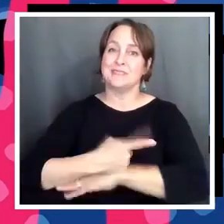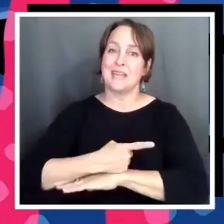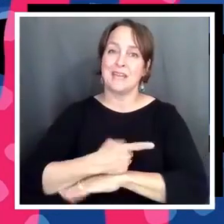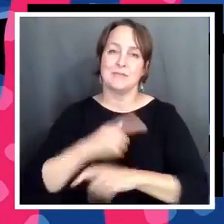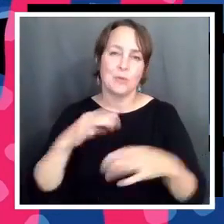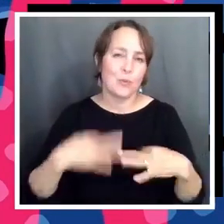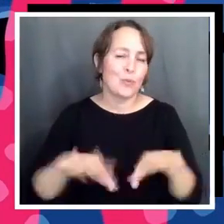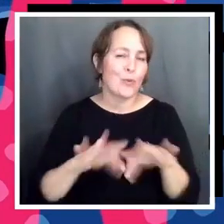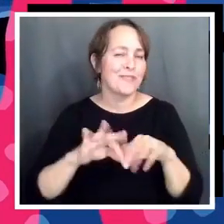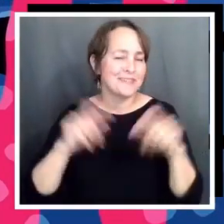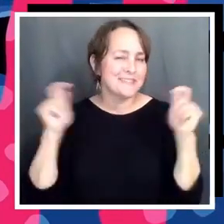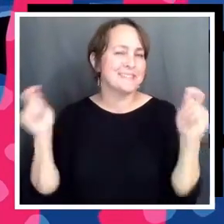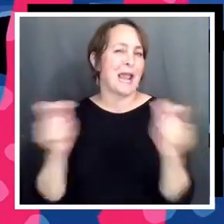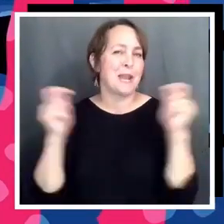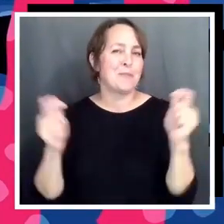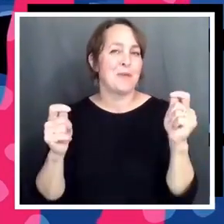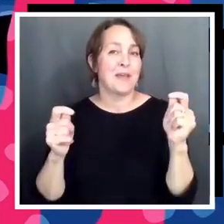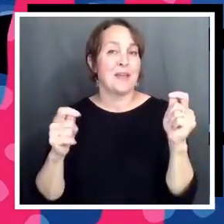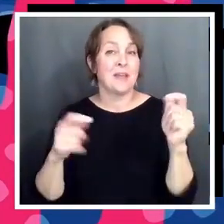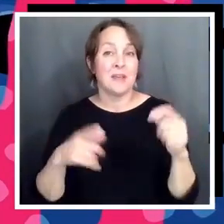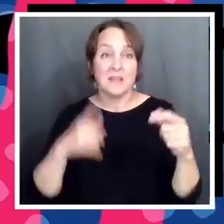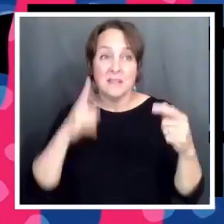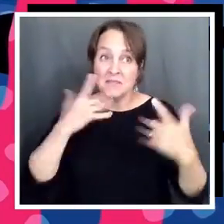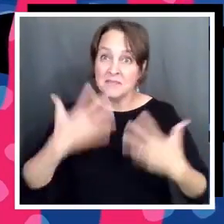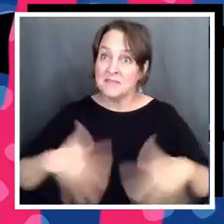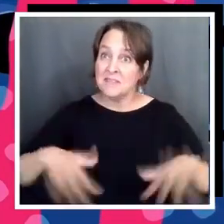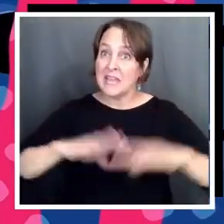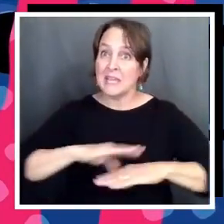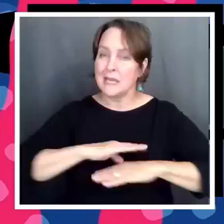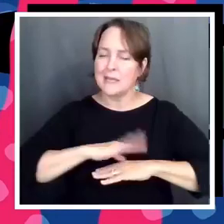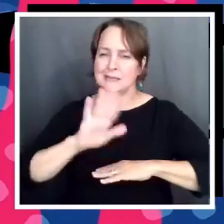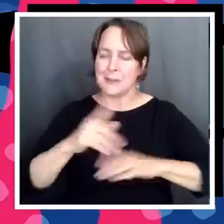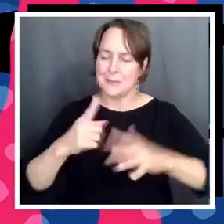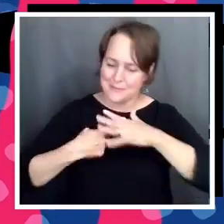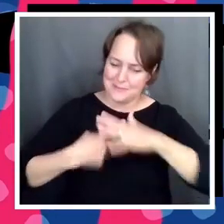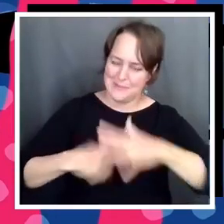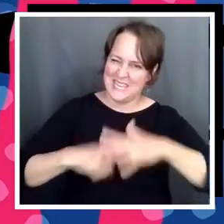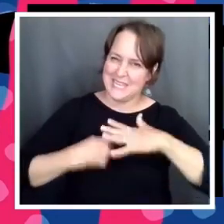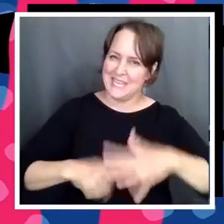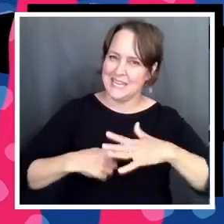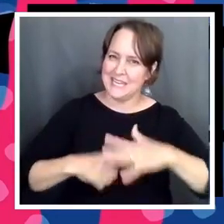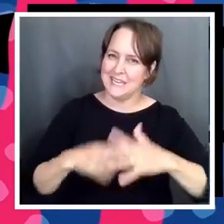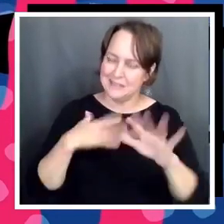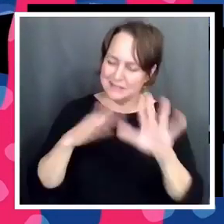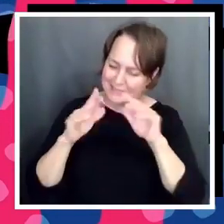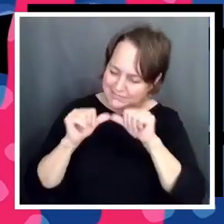RAISING AWARENESS AND LETTING YOYO VOIOIS S TOHIHIS CAUSE.